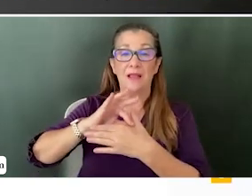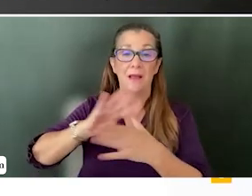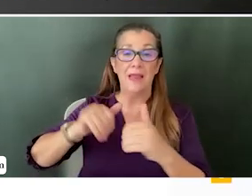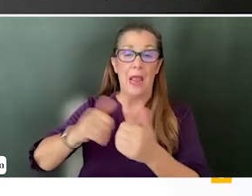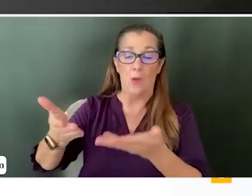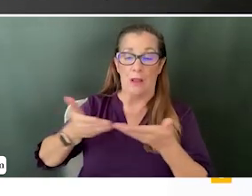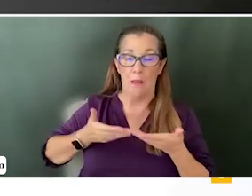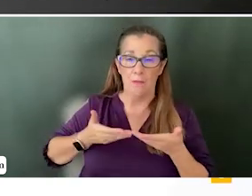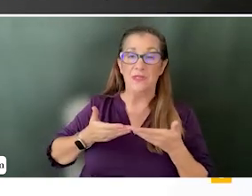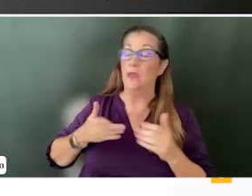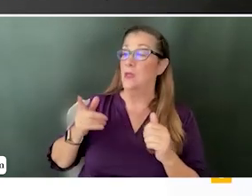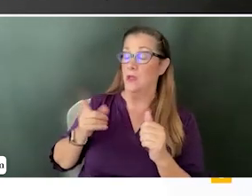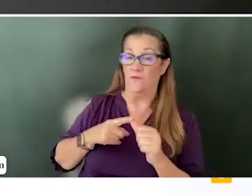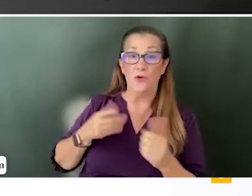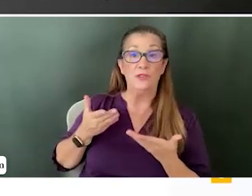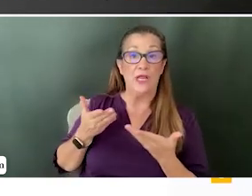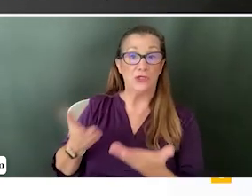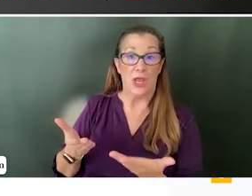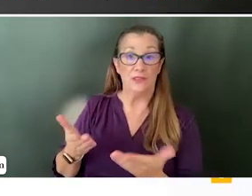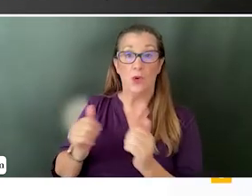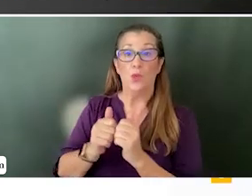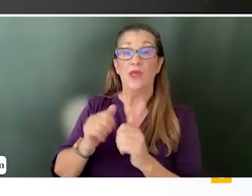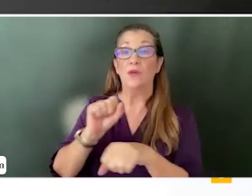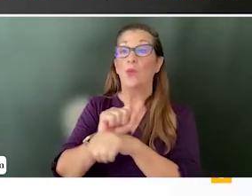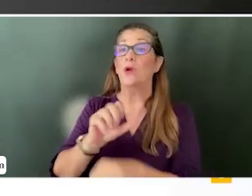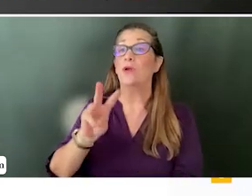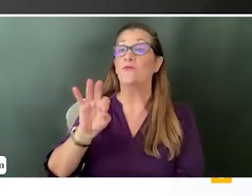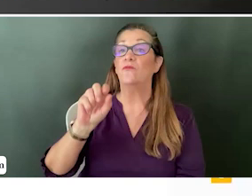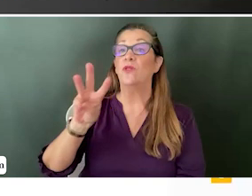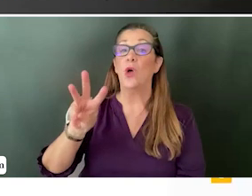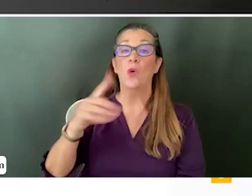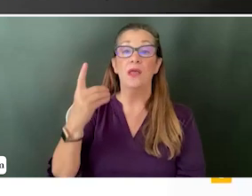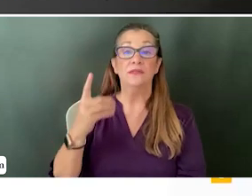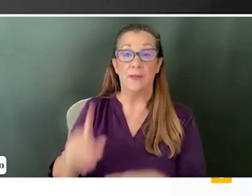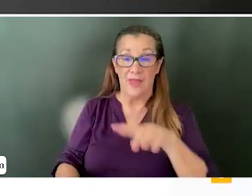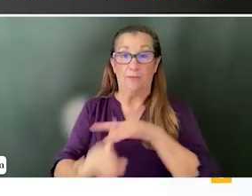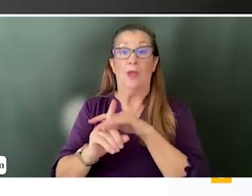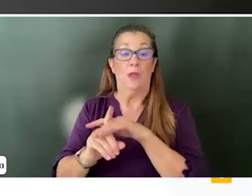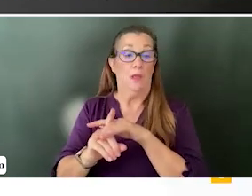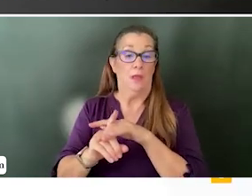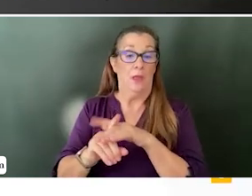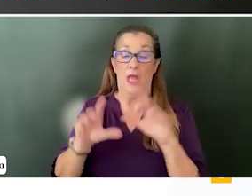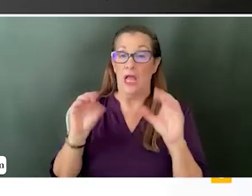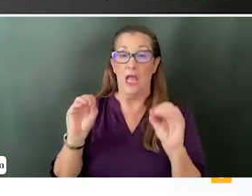So my first, um, suggestion on workflow is if, uh, something comes to us without any form of alt text,